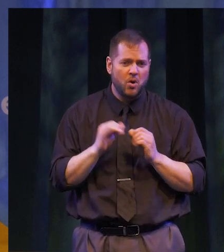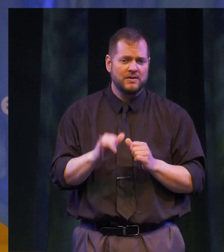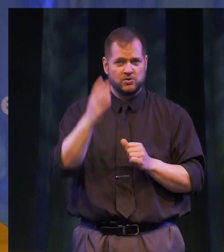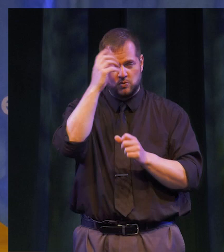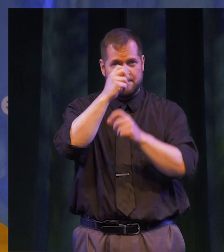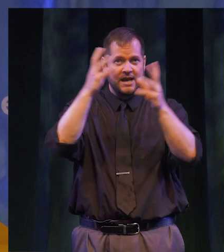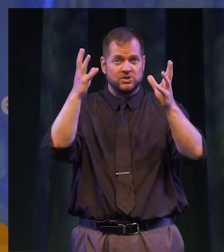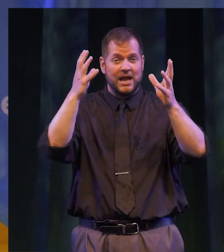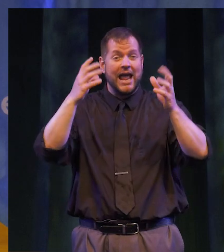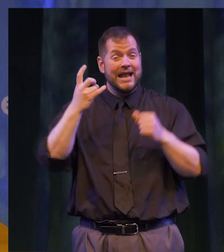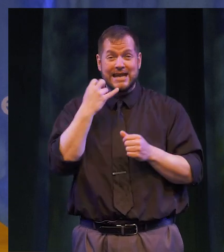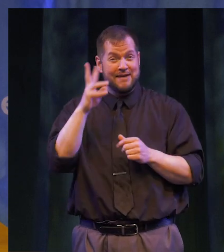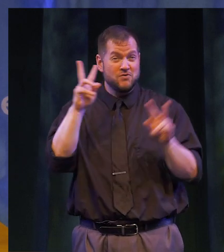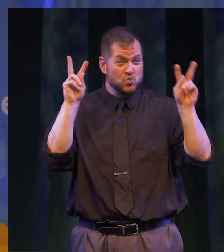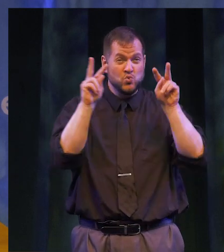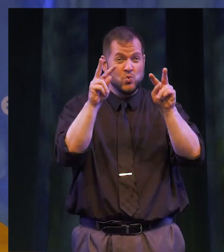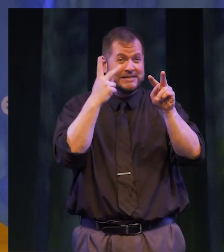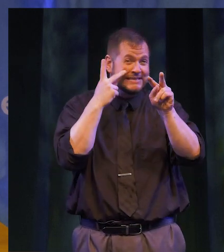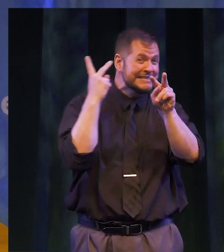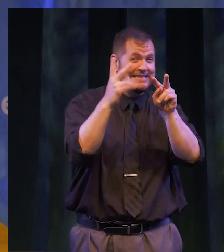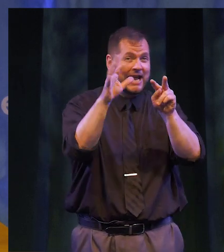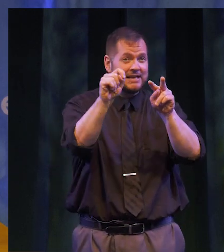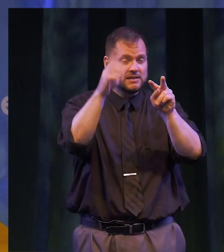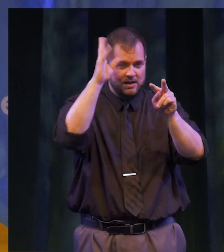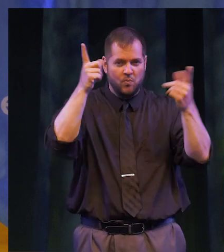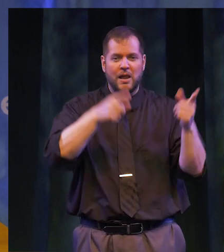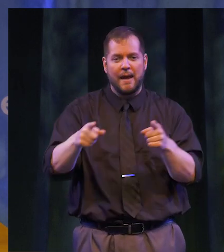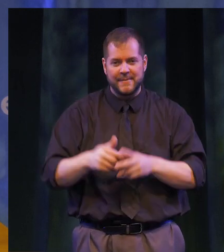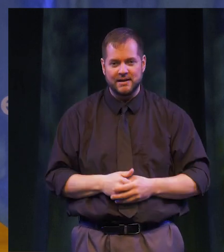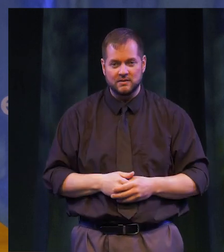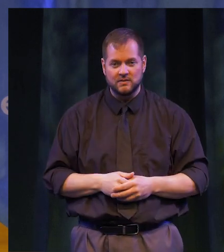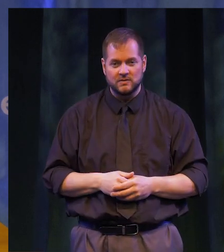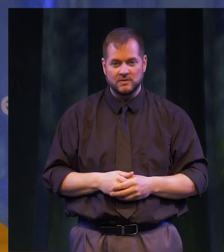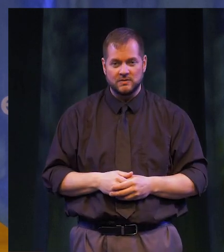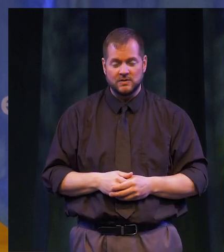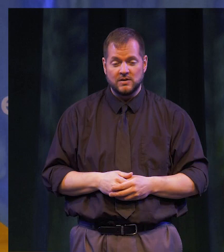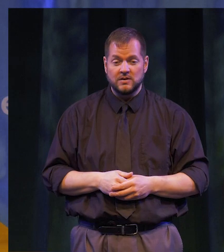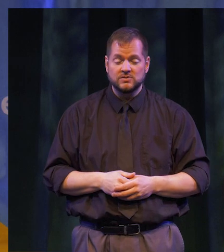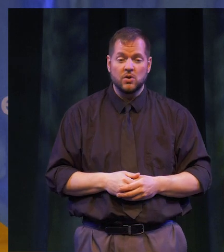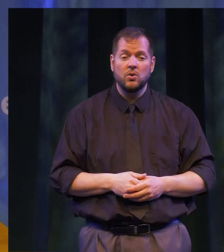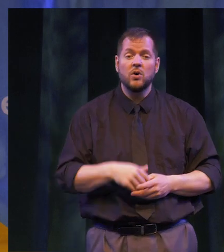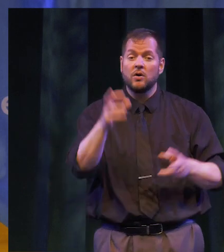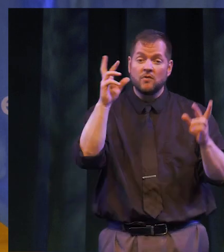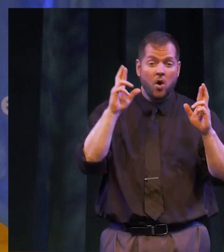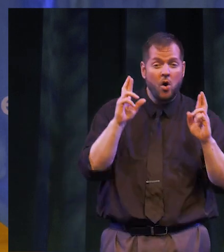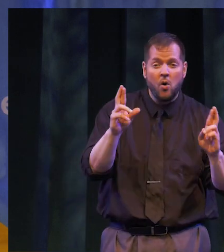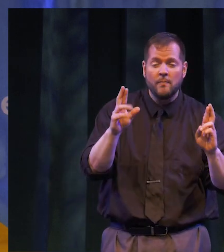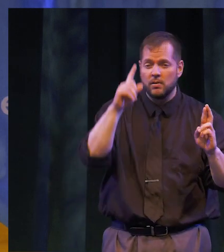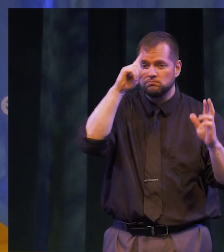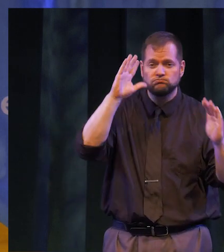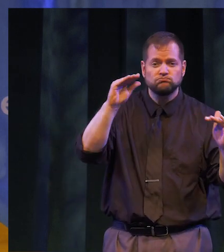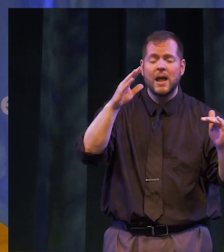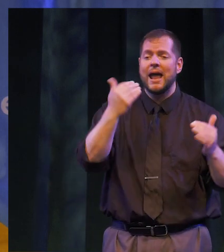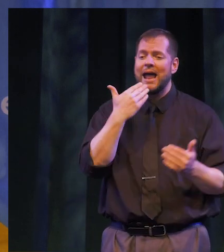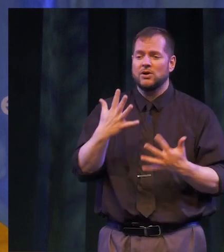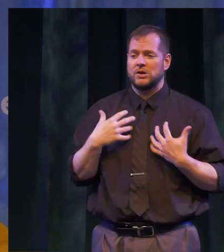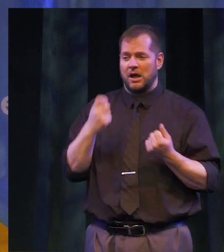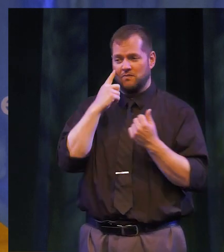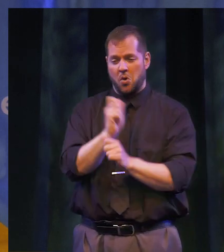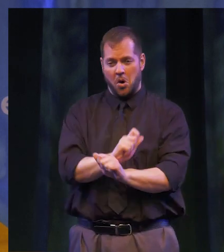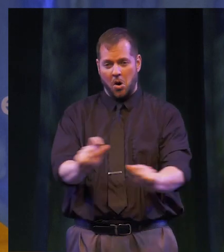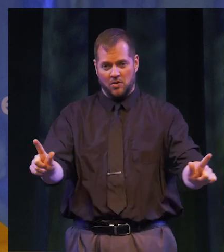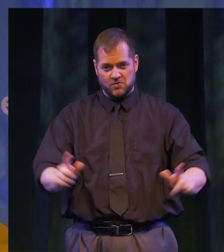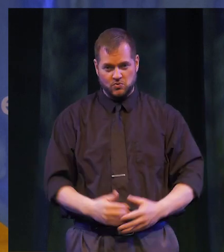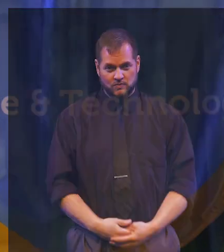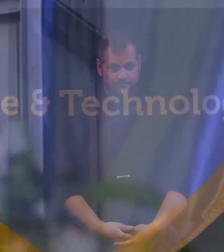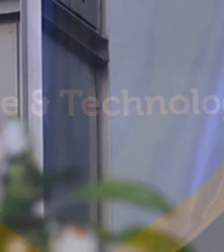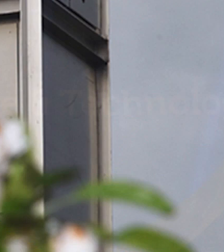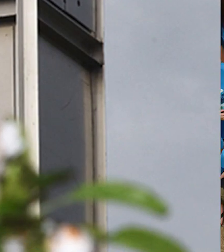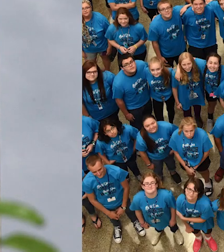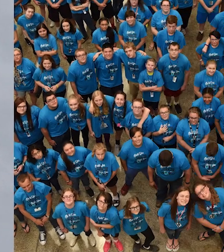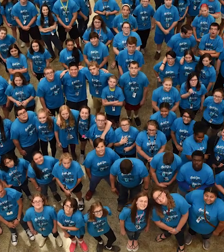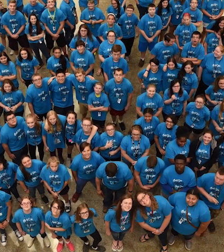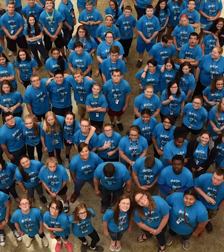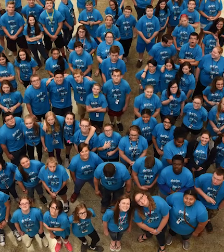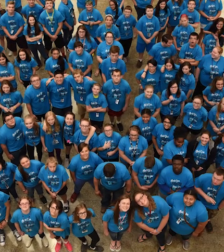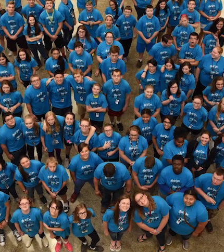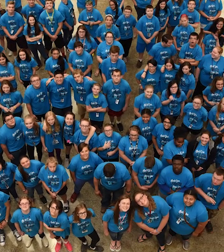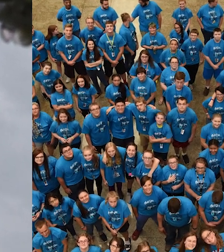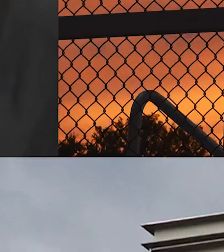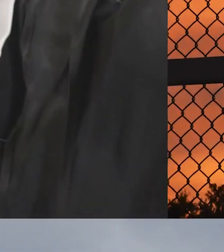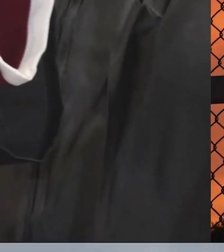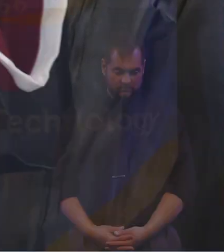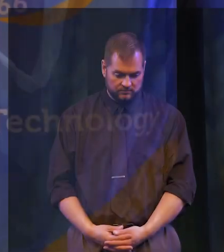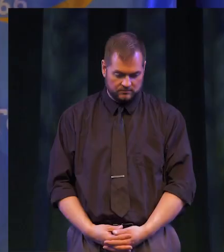and, If you envision it, it will happen. Here’s to hope and good health to all of you.